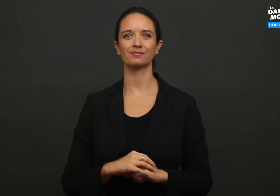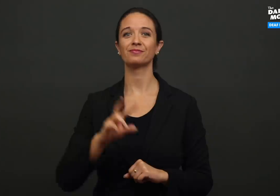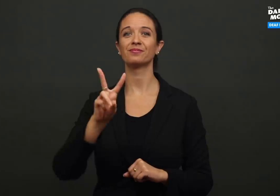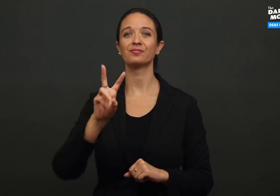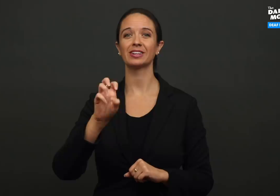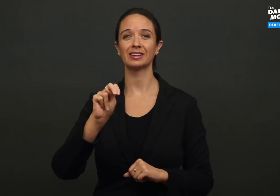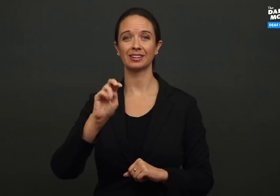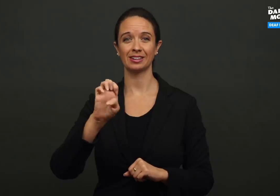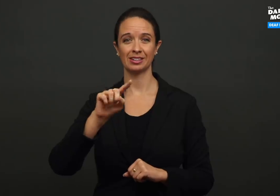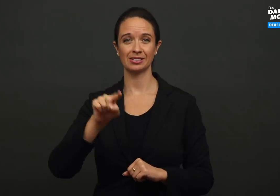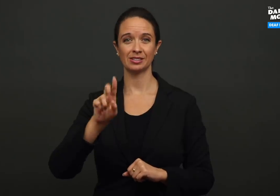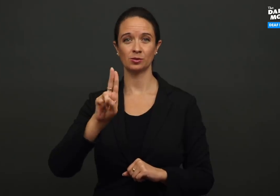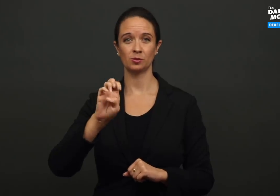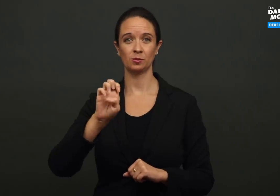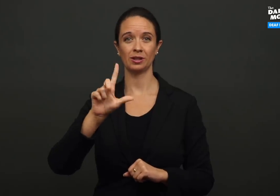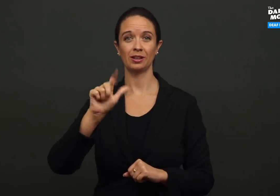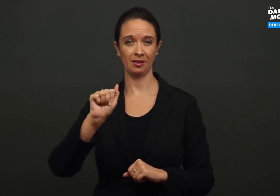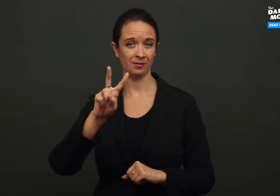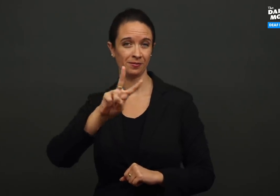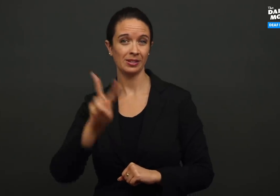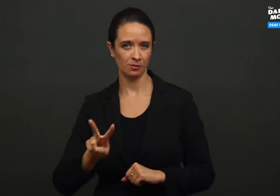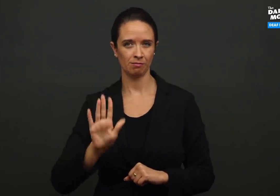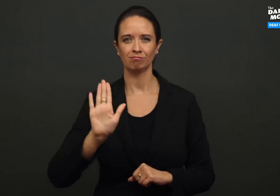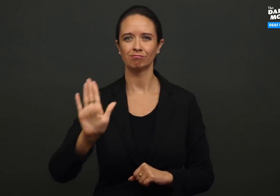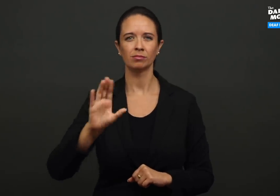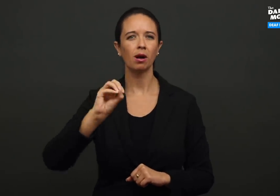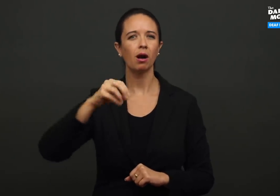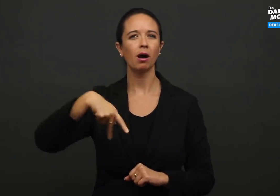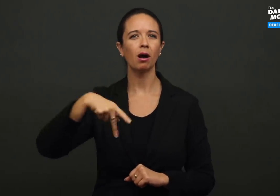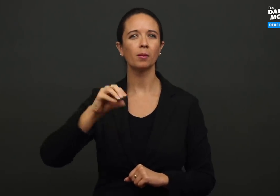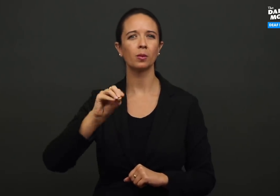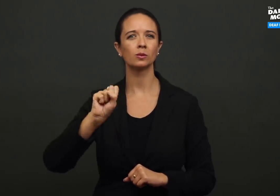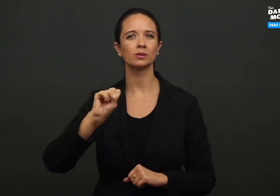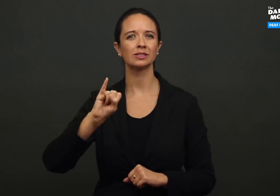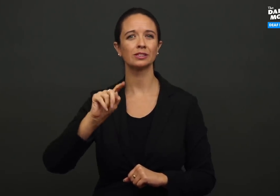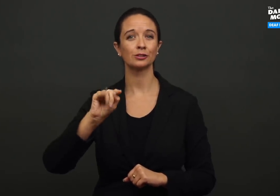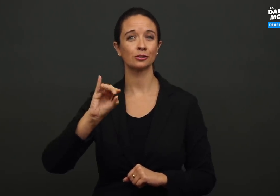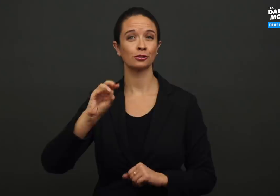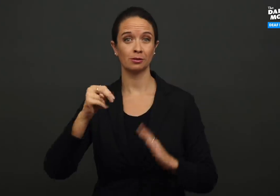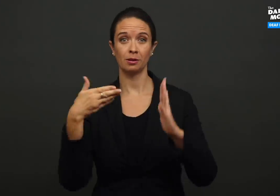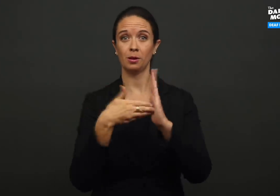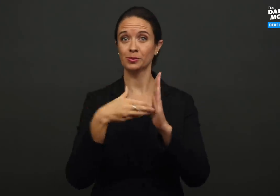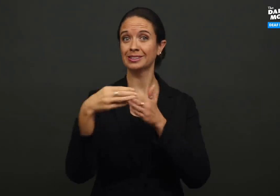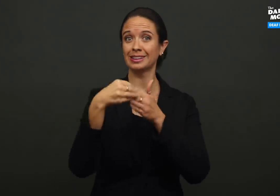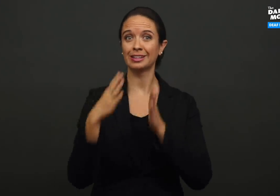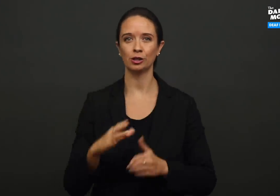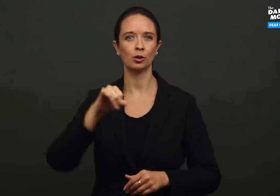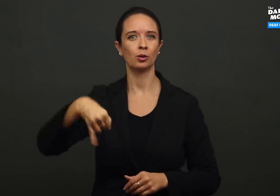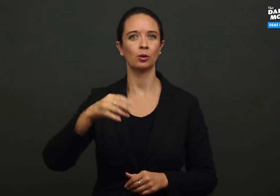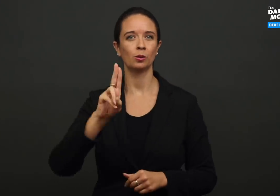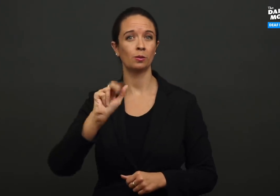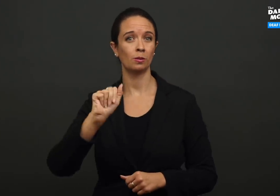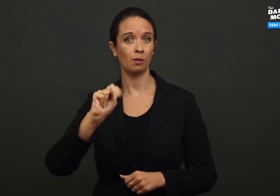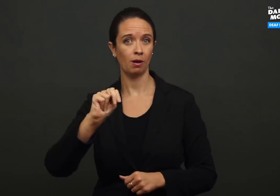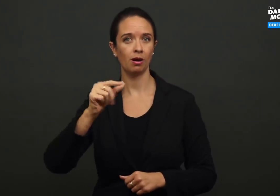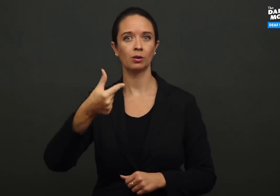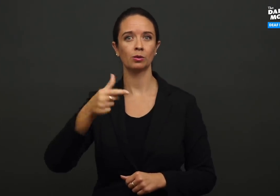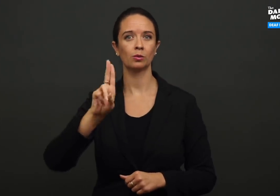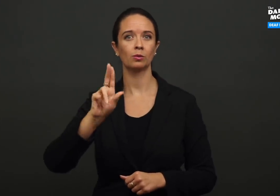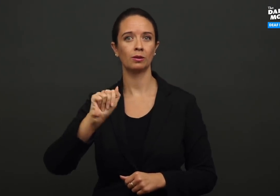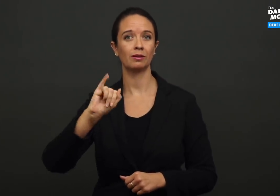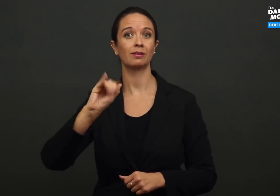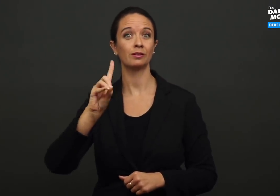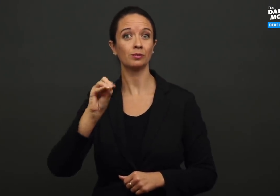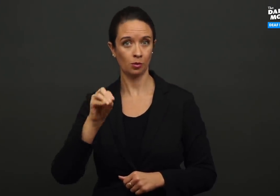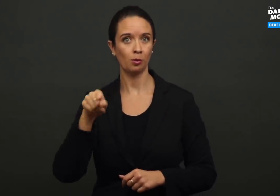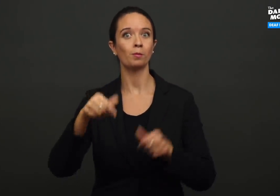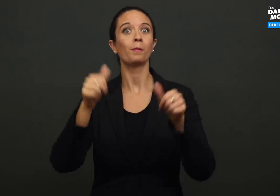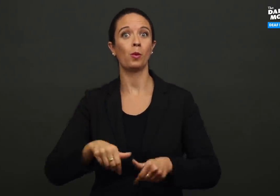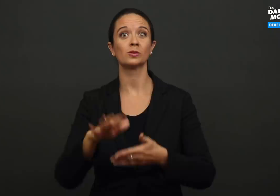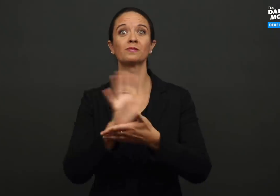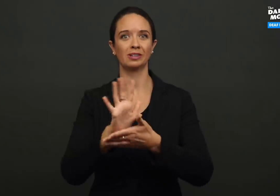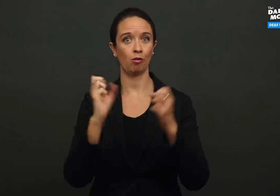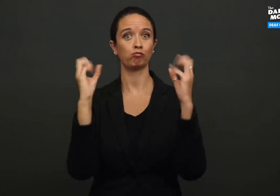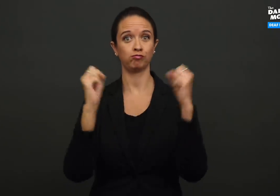Venezuelan opposition leader Juan Guaido posted a video